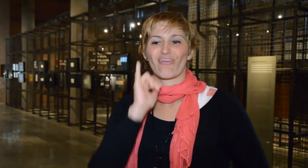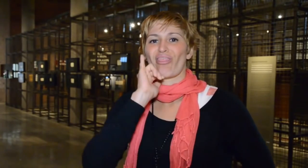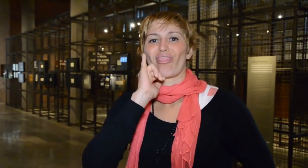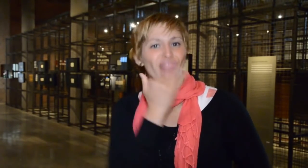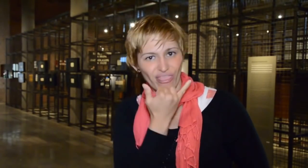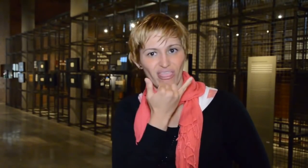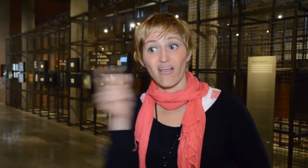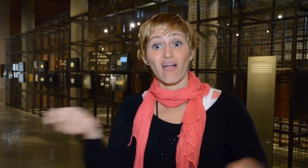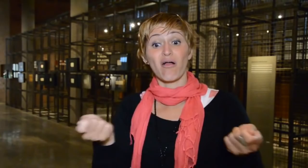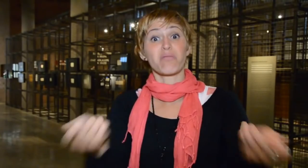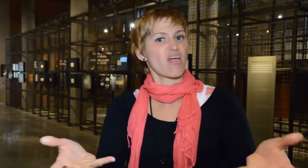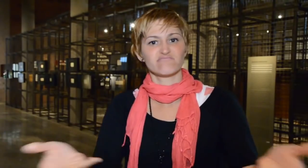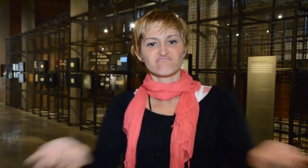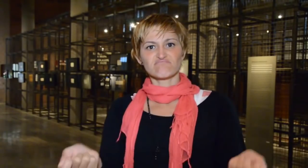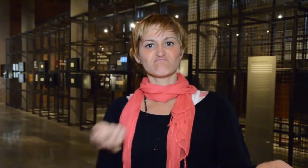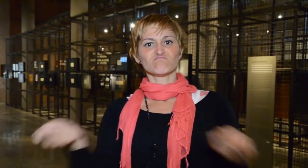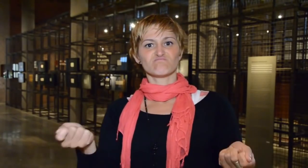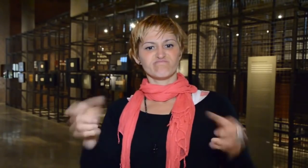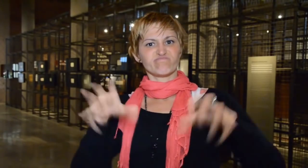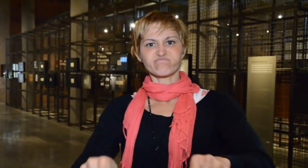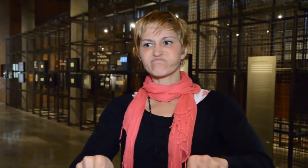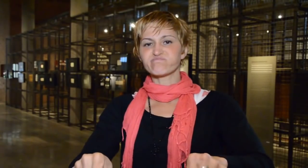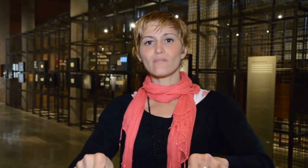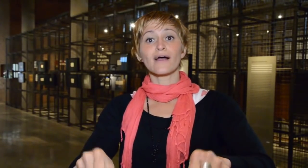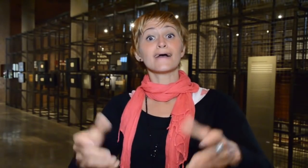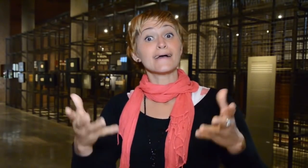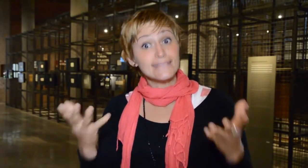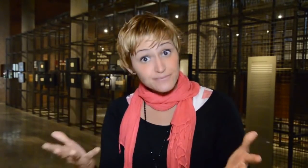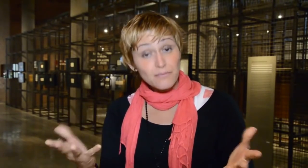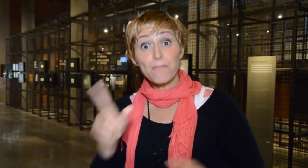government would abandon their governance over South Africa.